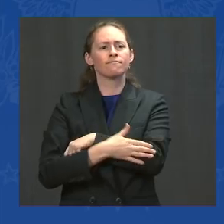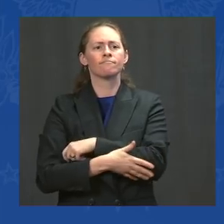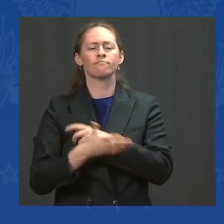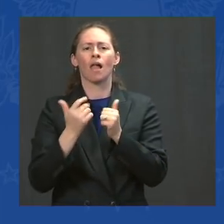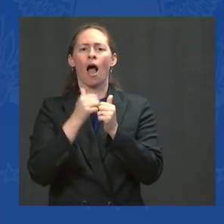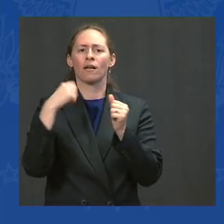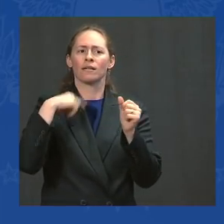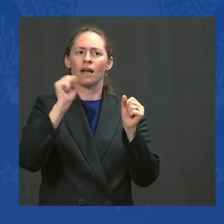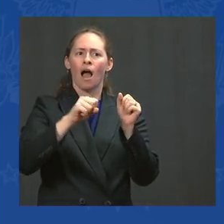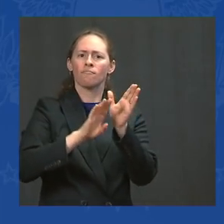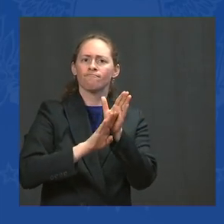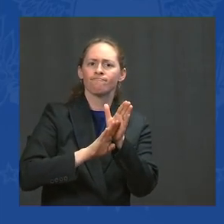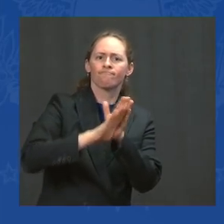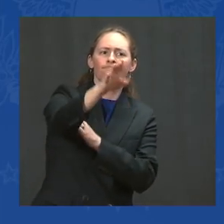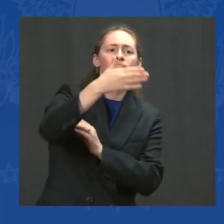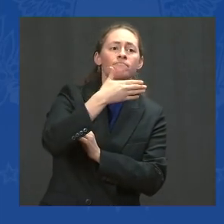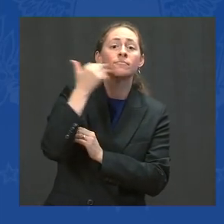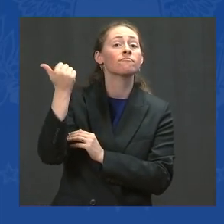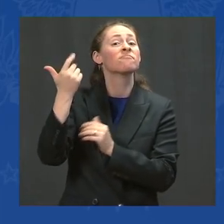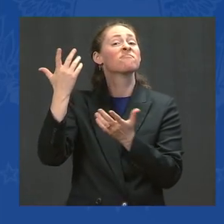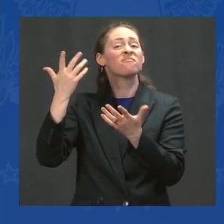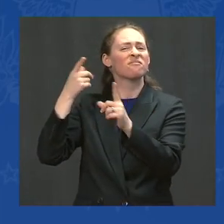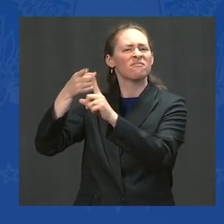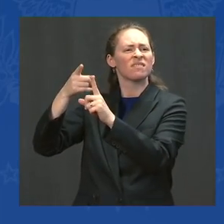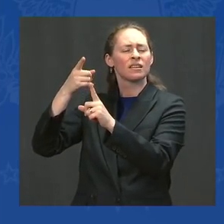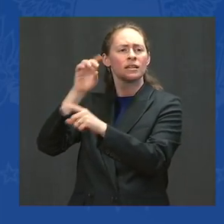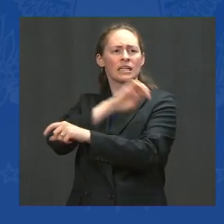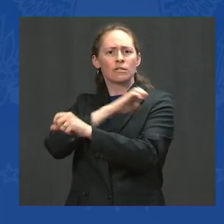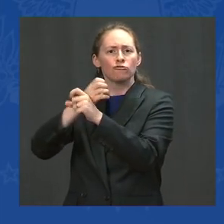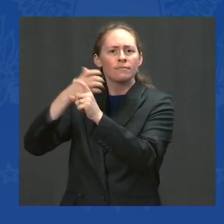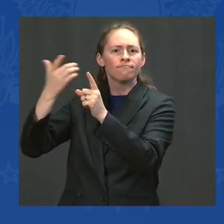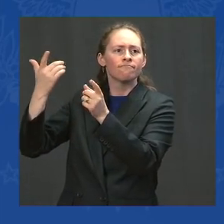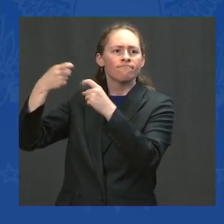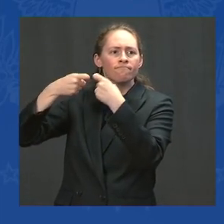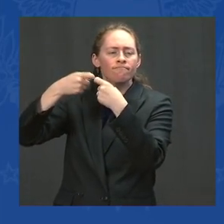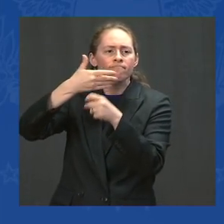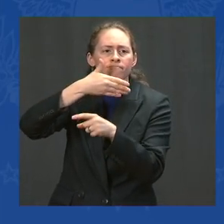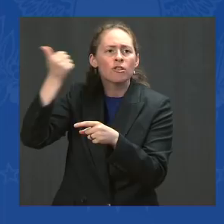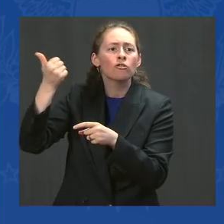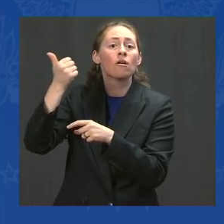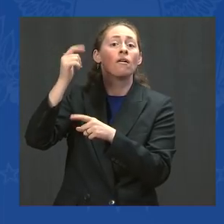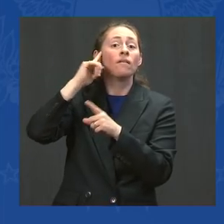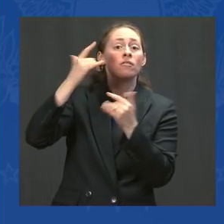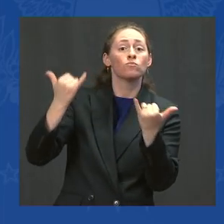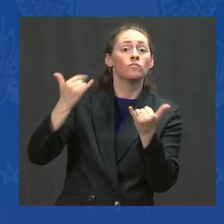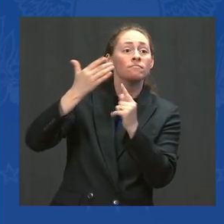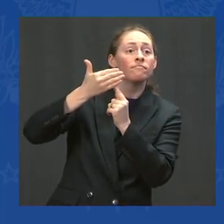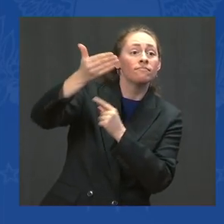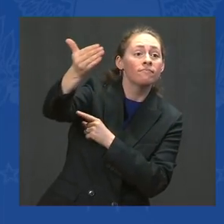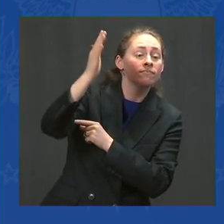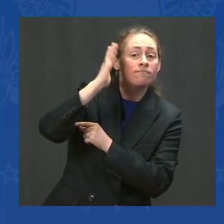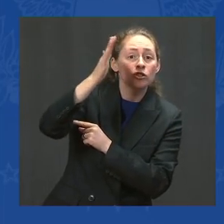to win the jobs of the future while meeting the threat of climate change, and to ensure that all working Americans benefit